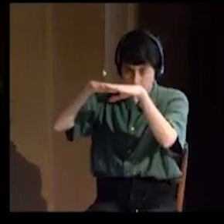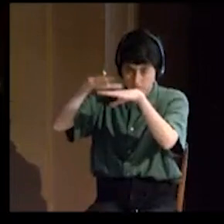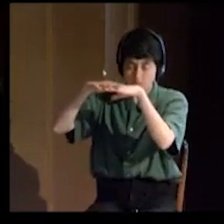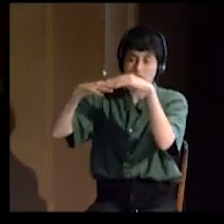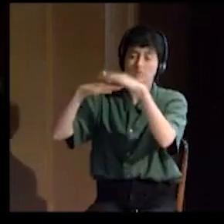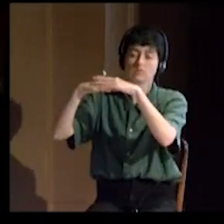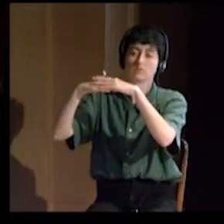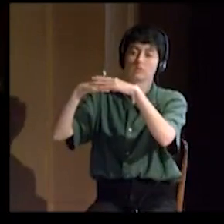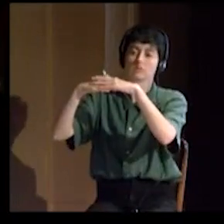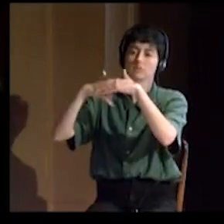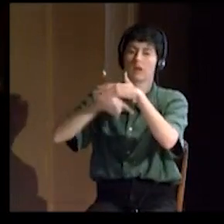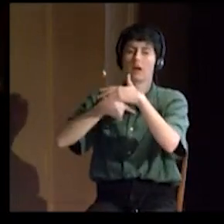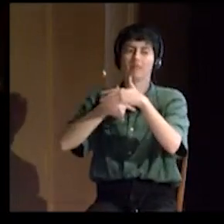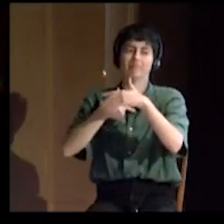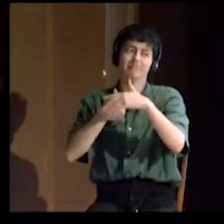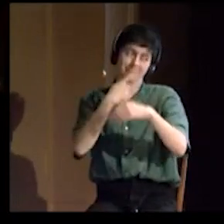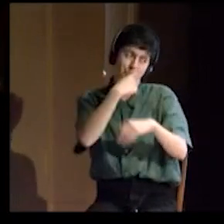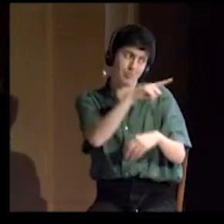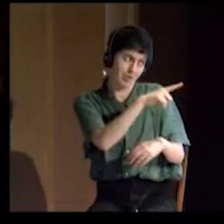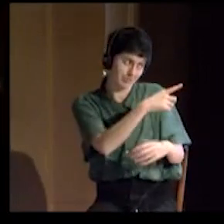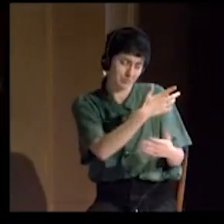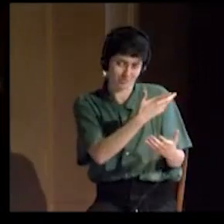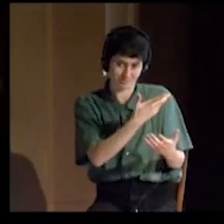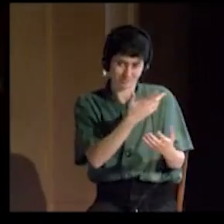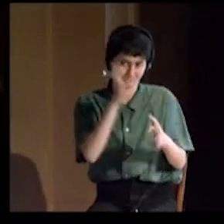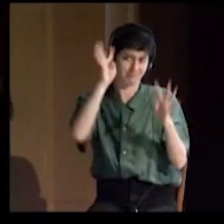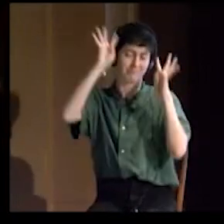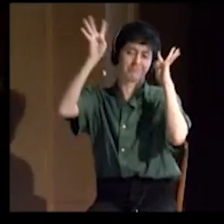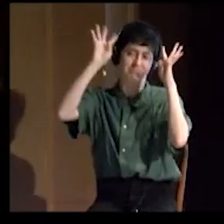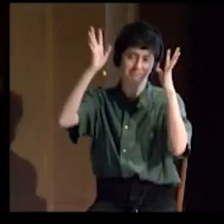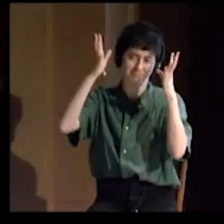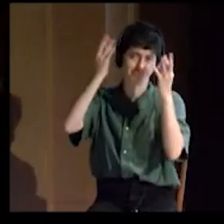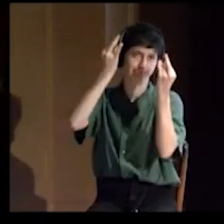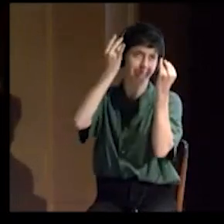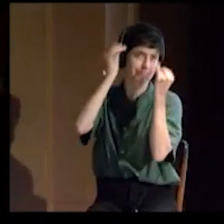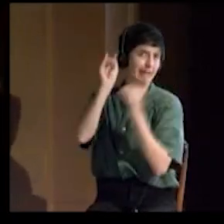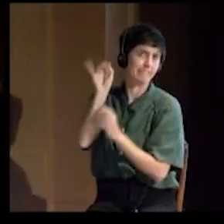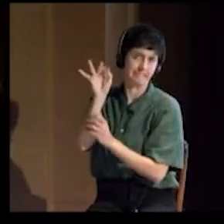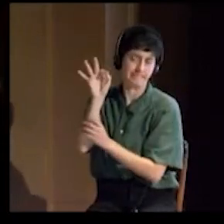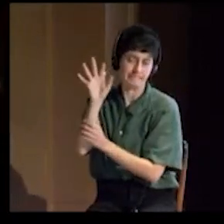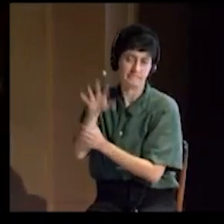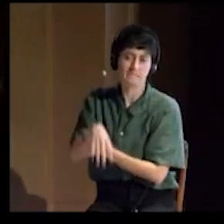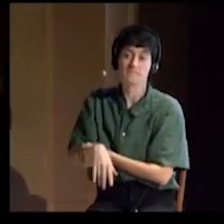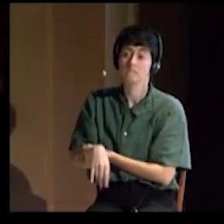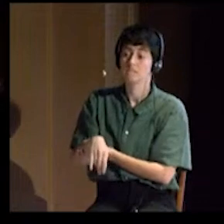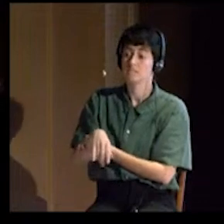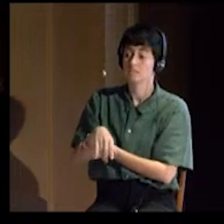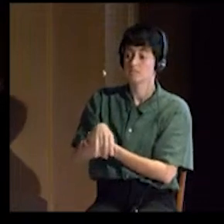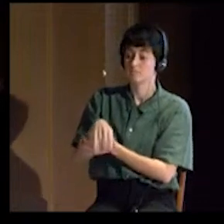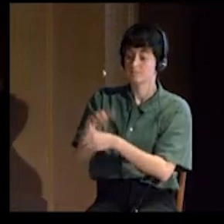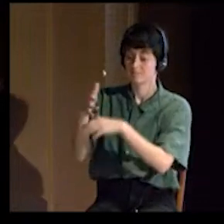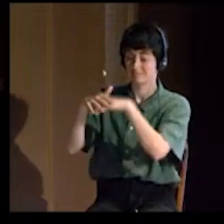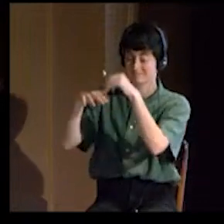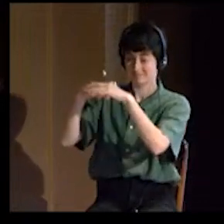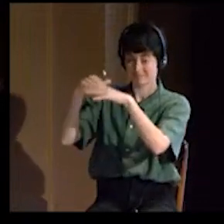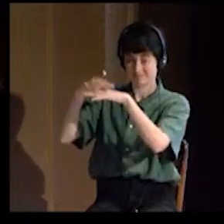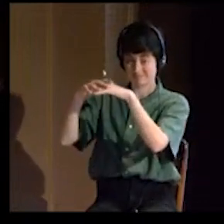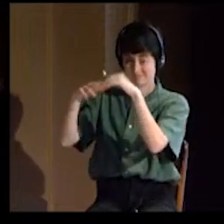that mean for like the hydrosphere or the atmosphere? Because we know like the salinity of the oceans are controlled by the silica content